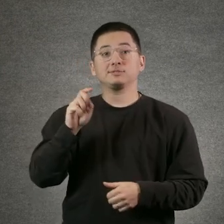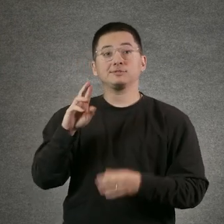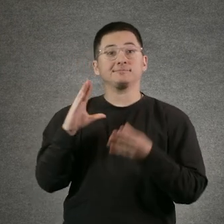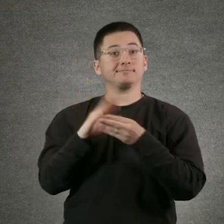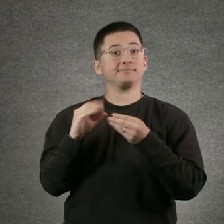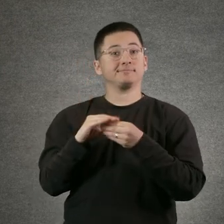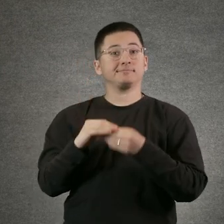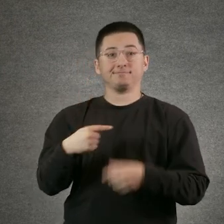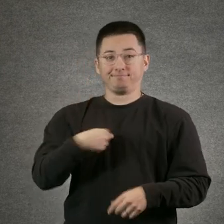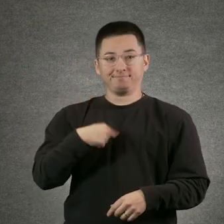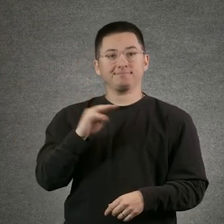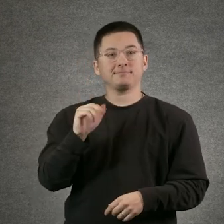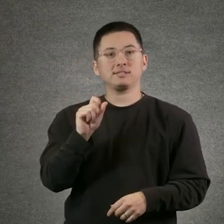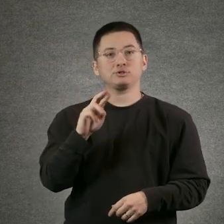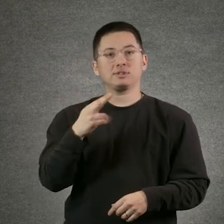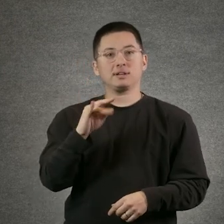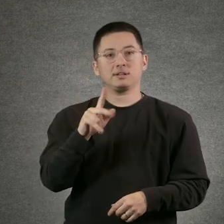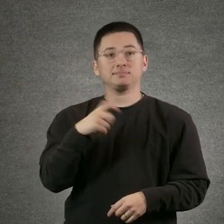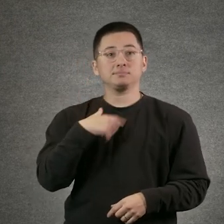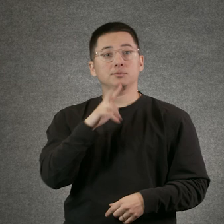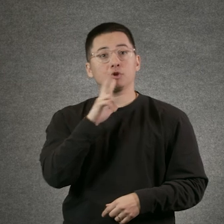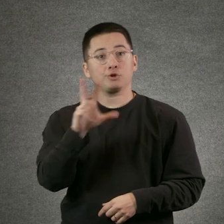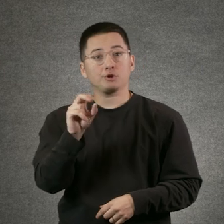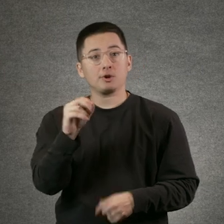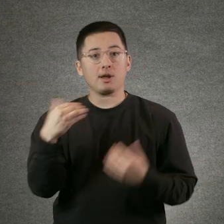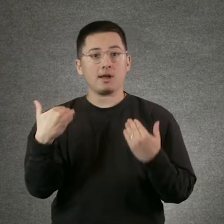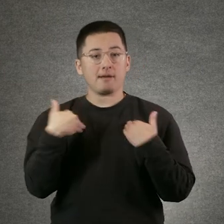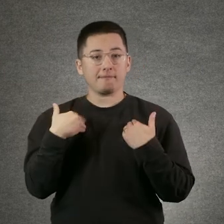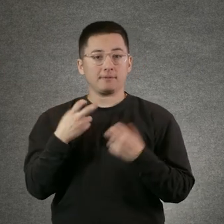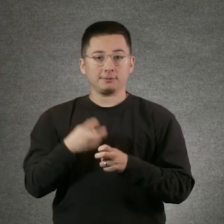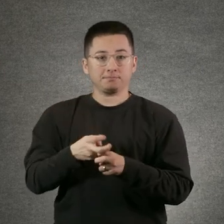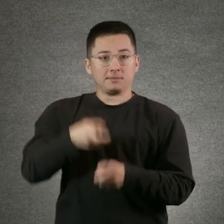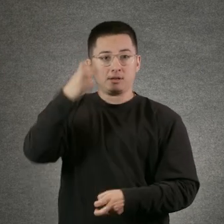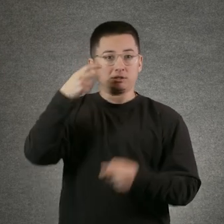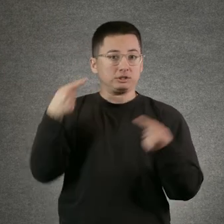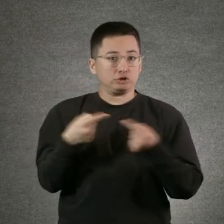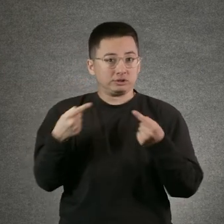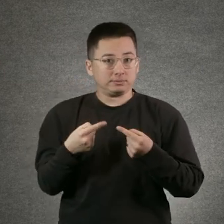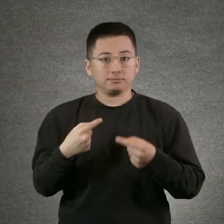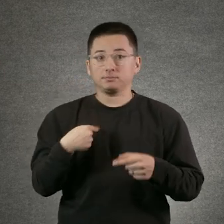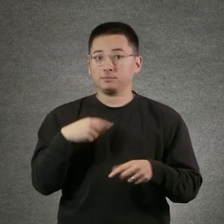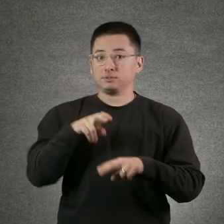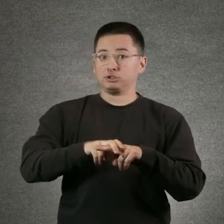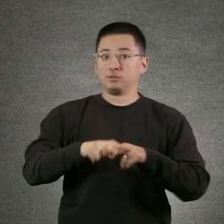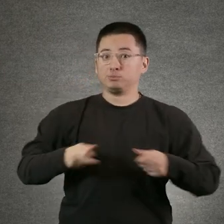And I have a spinal cord injury. I've been in a wheelchair since I was about three years old.